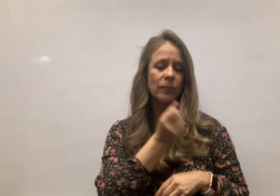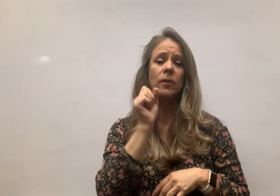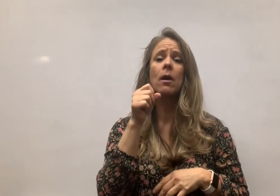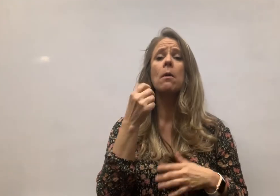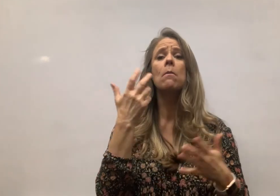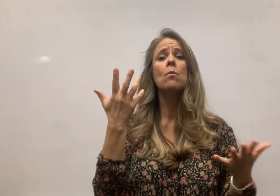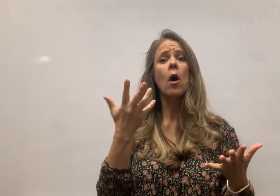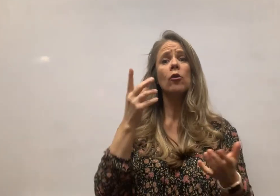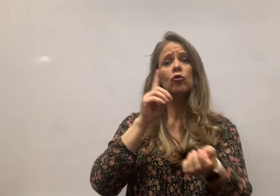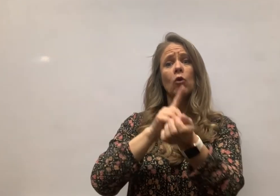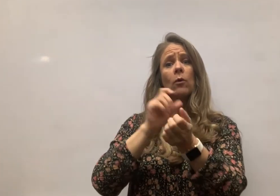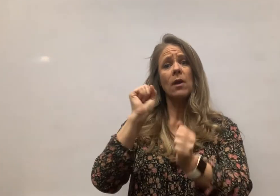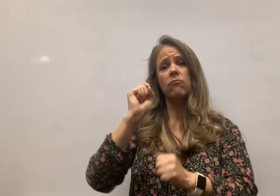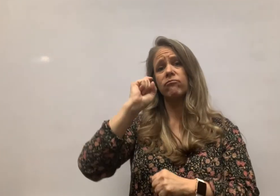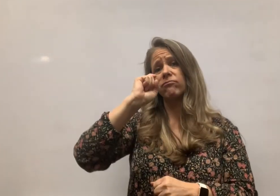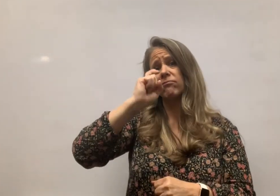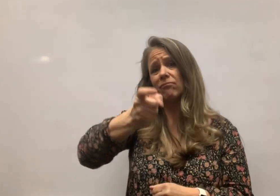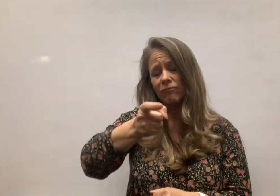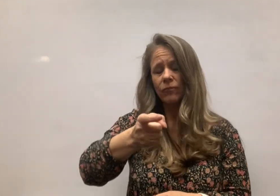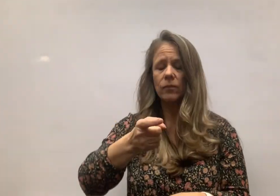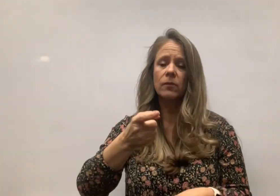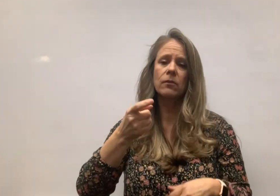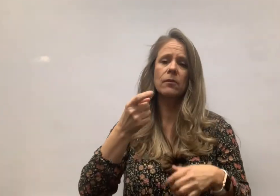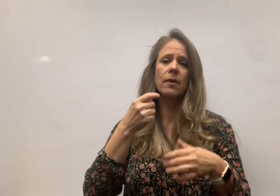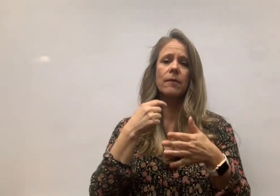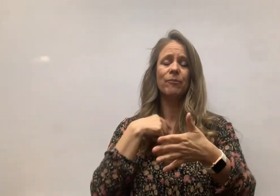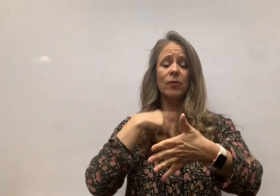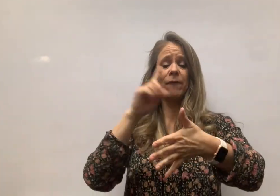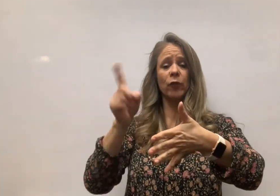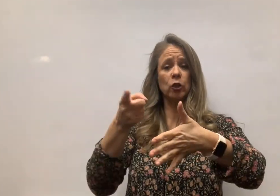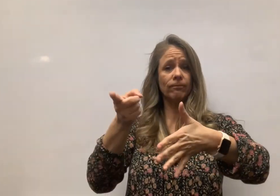What doctors can give you for it: